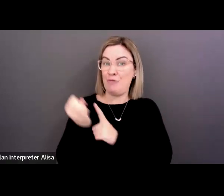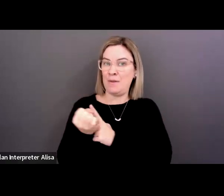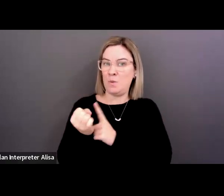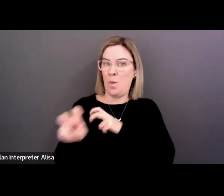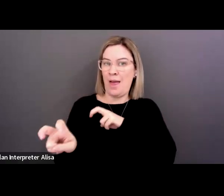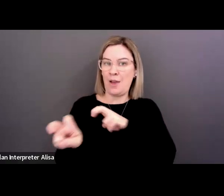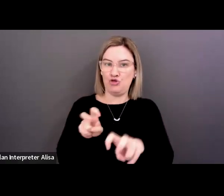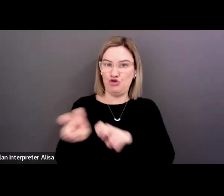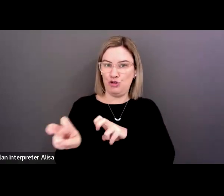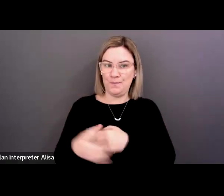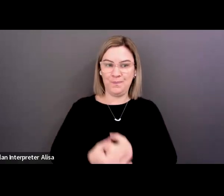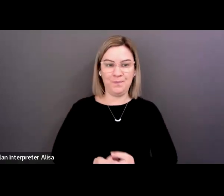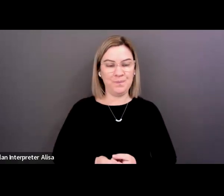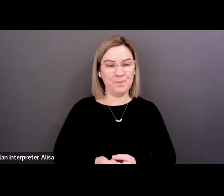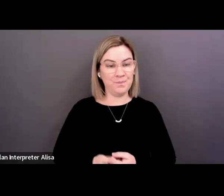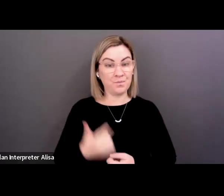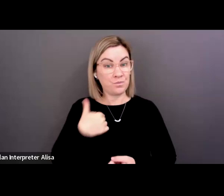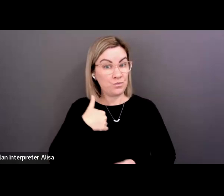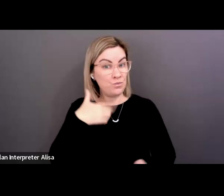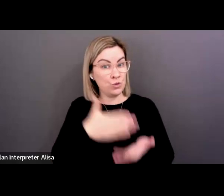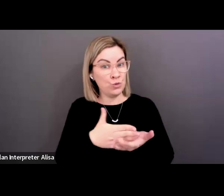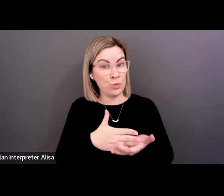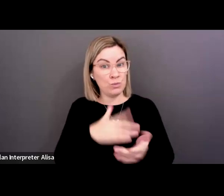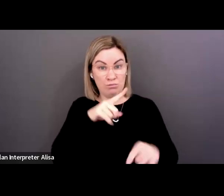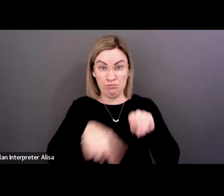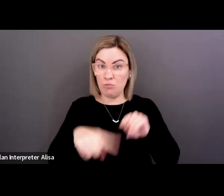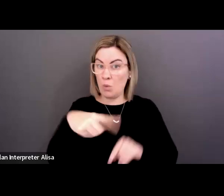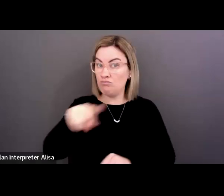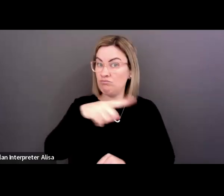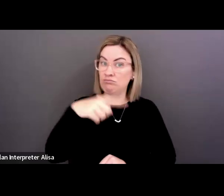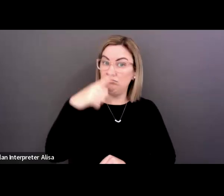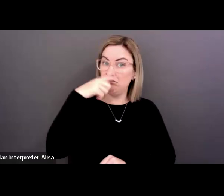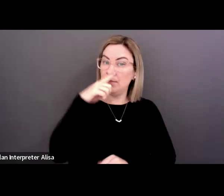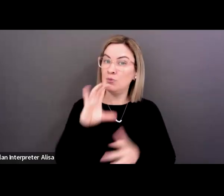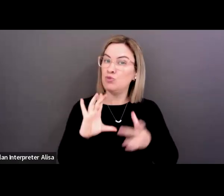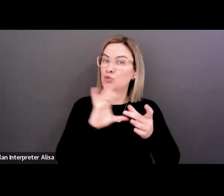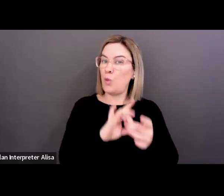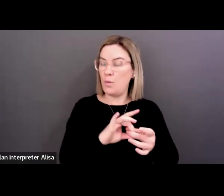money in the arts. And why that's so important, as far as an action linked